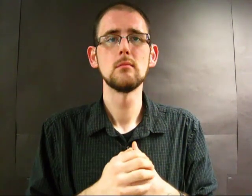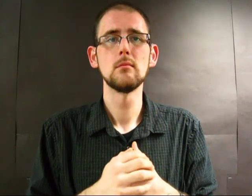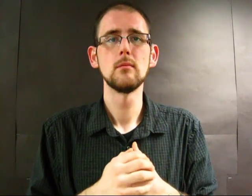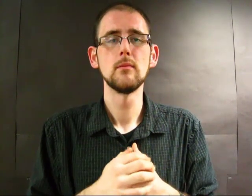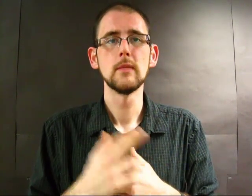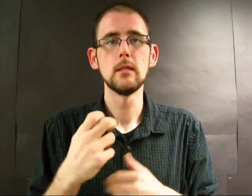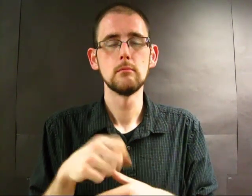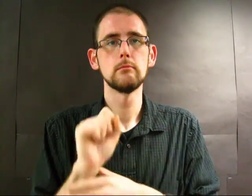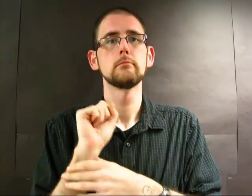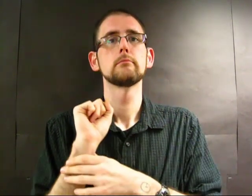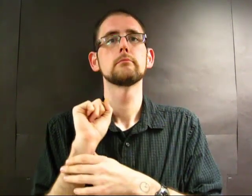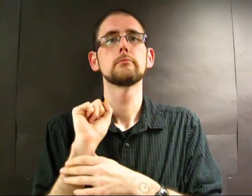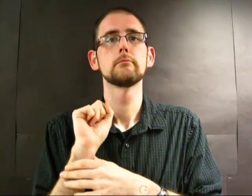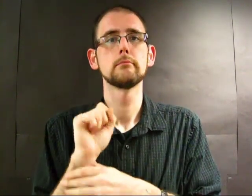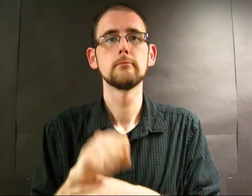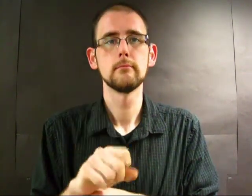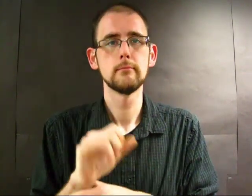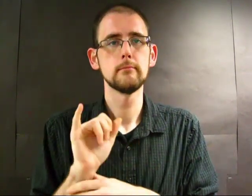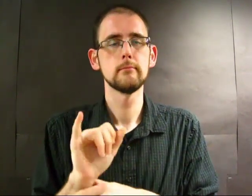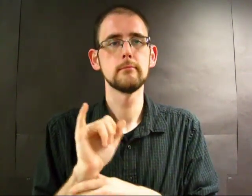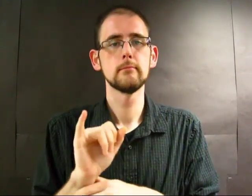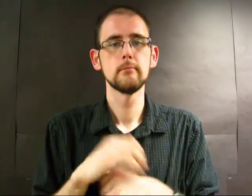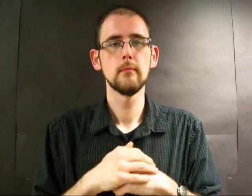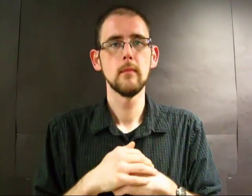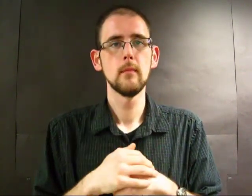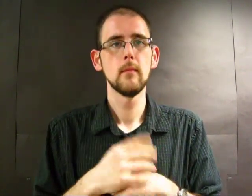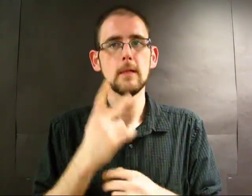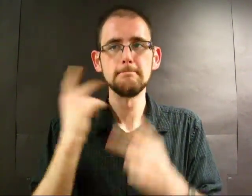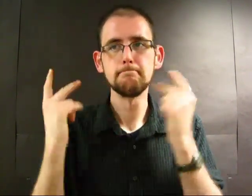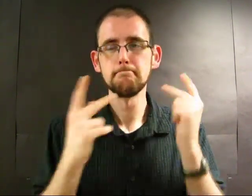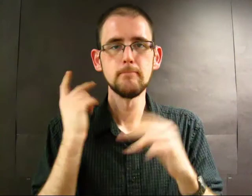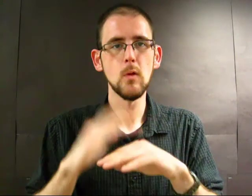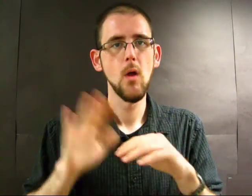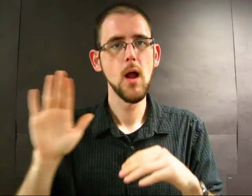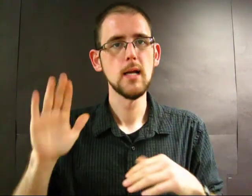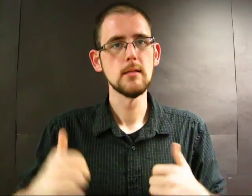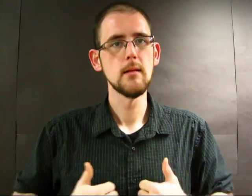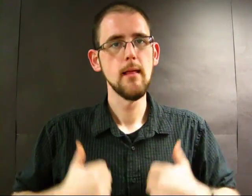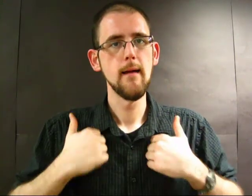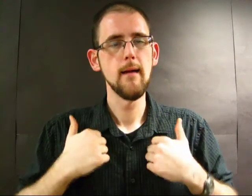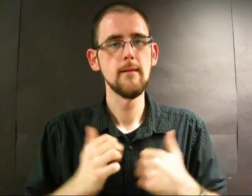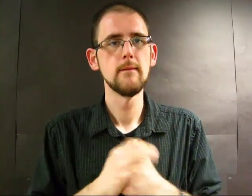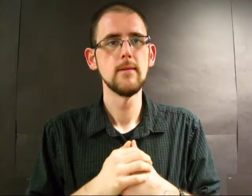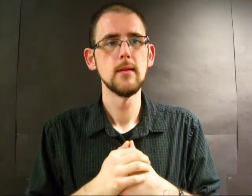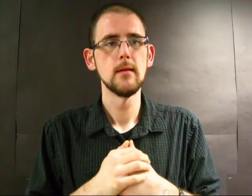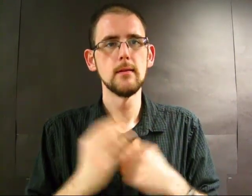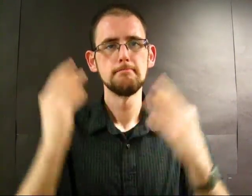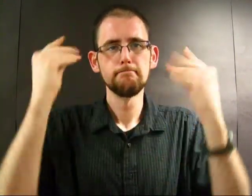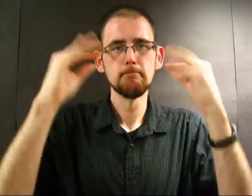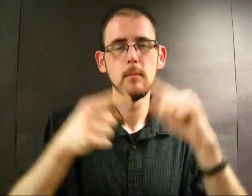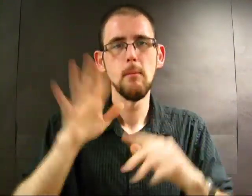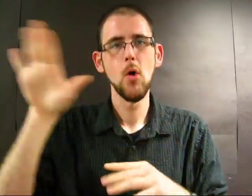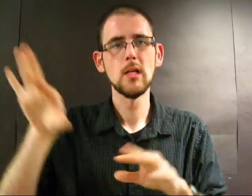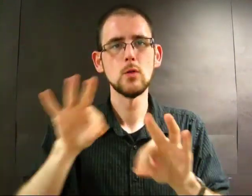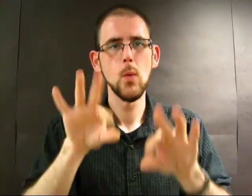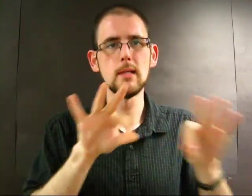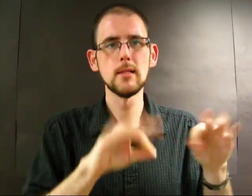He's taken aback by this, and it leads him to think about the choices he's made up to this point,